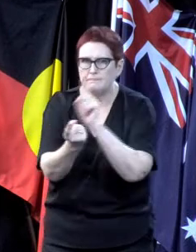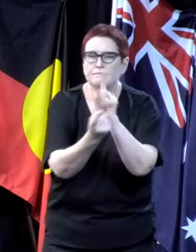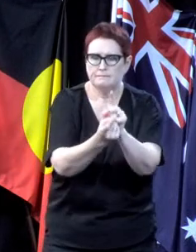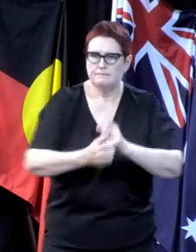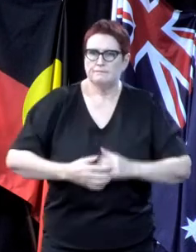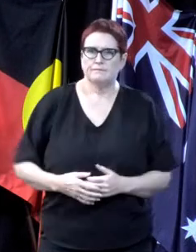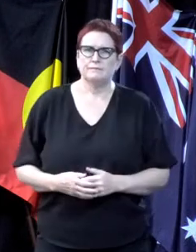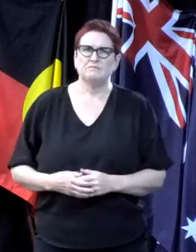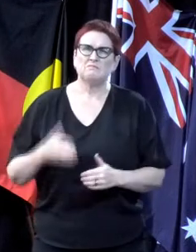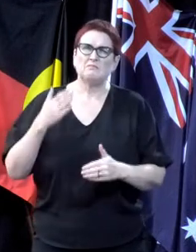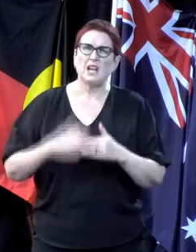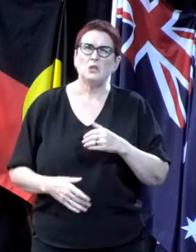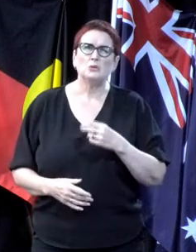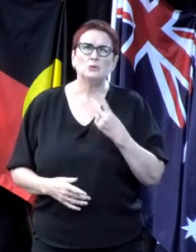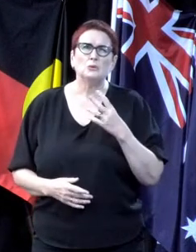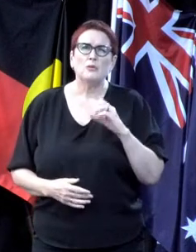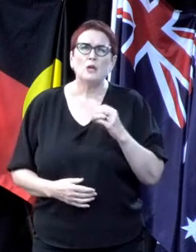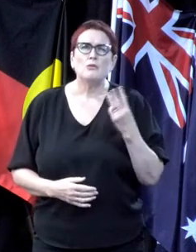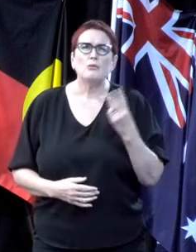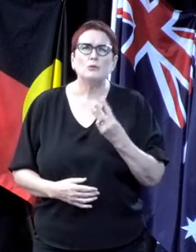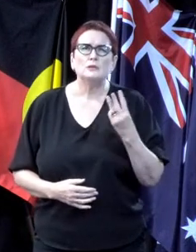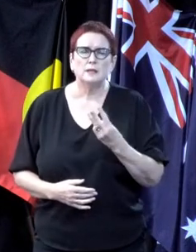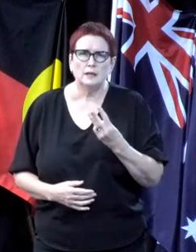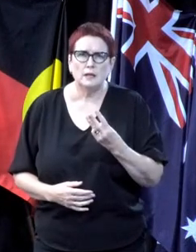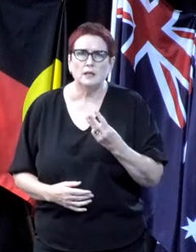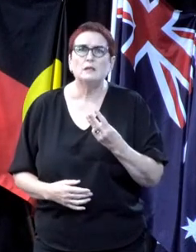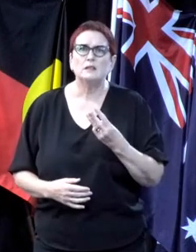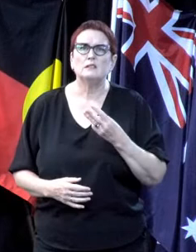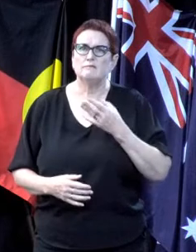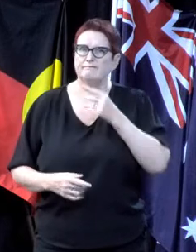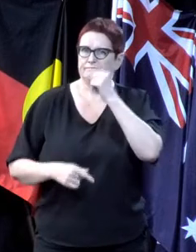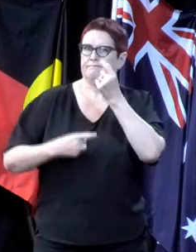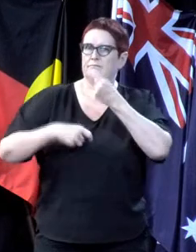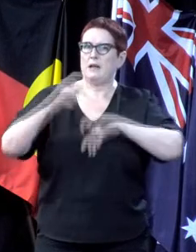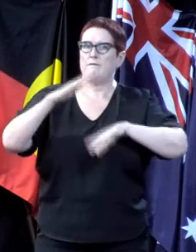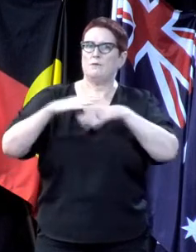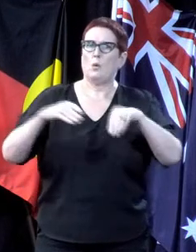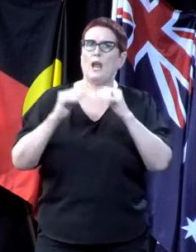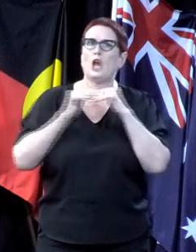at the end of 2013 when we were going to go into a fully inclusive model in 2014.